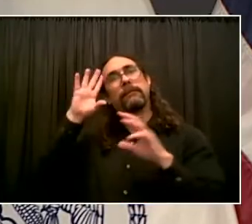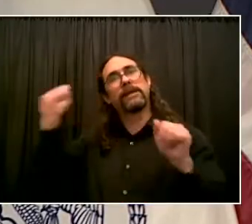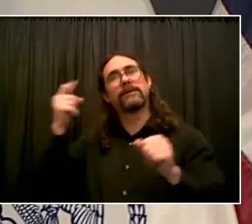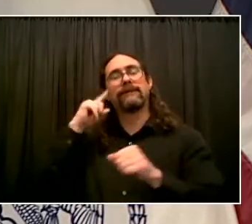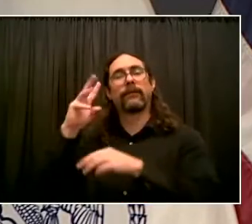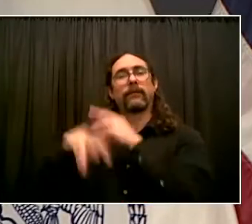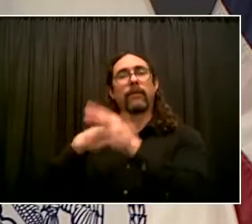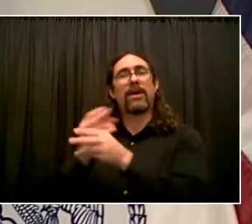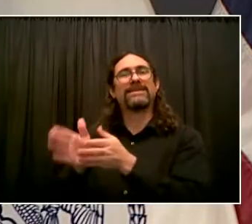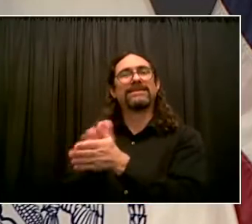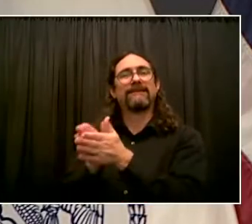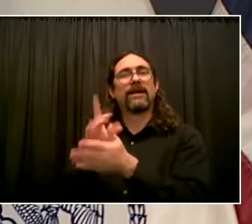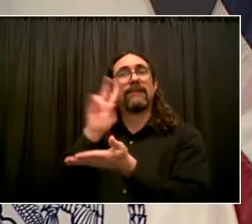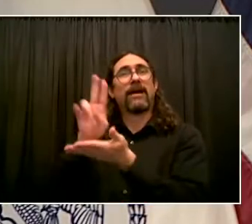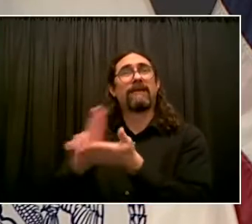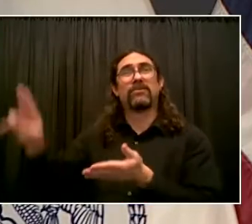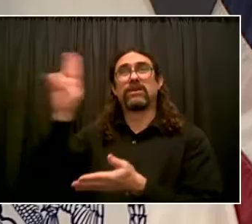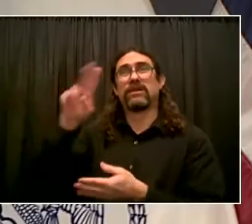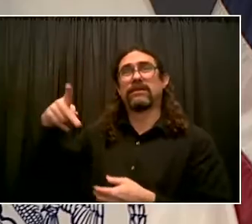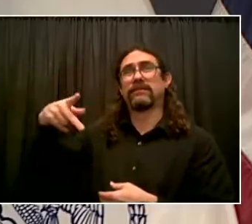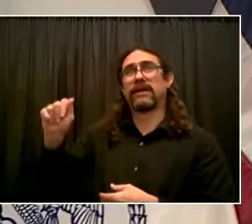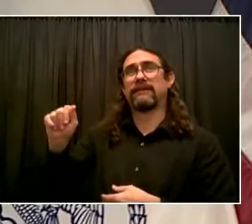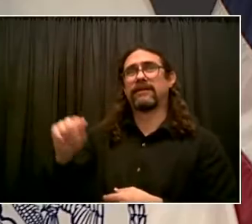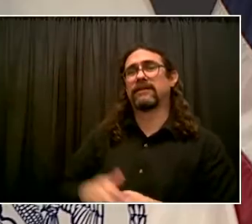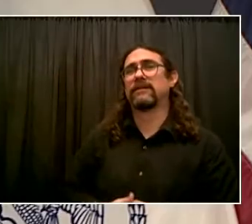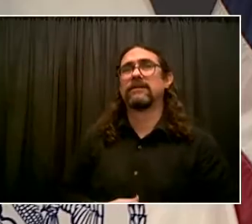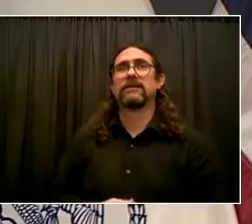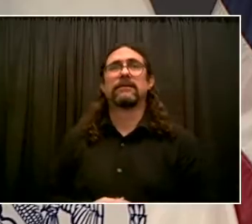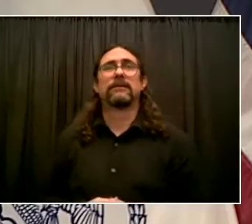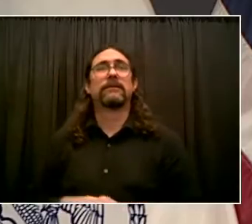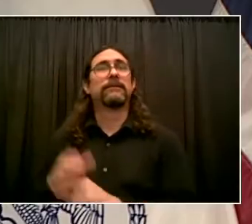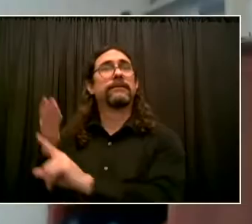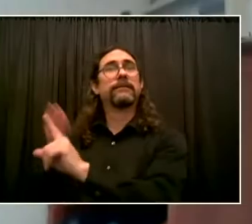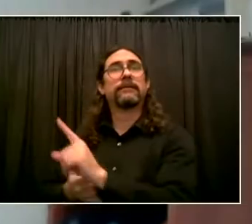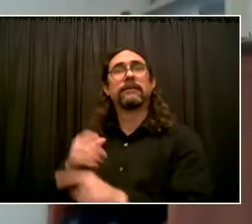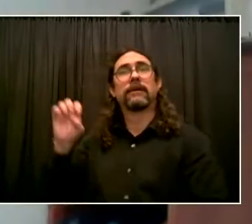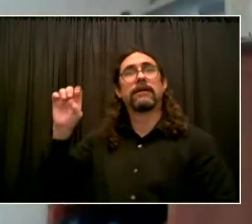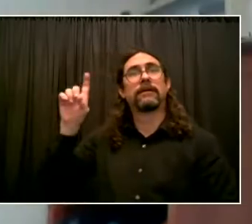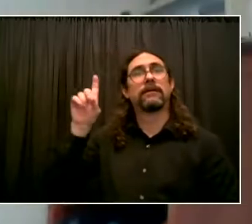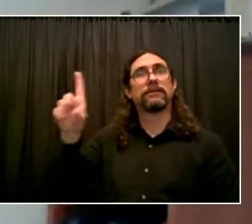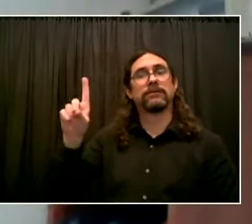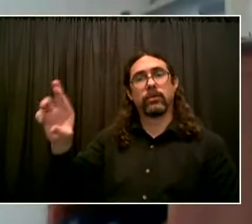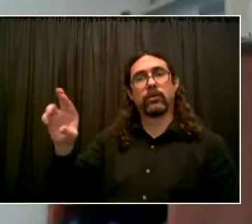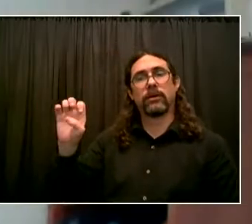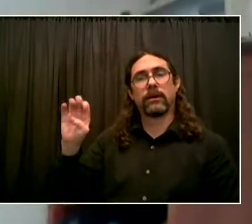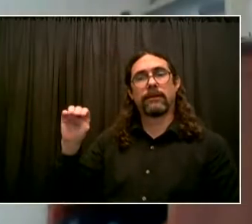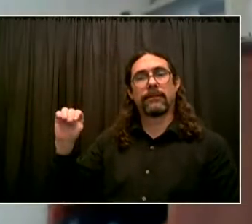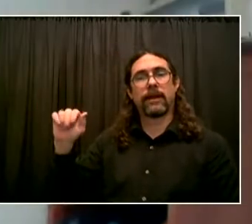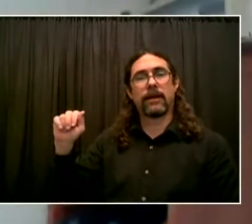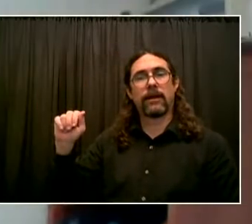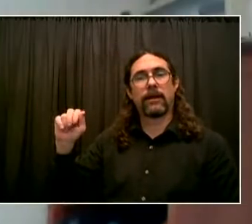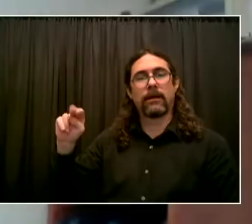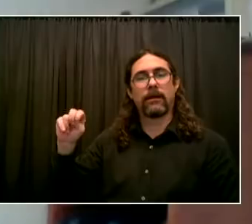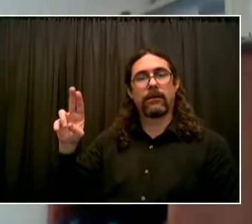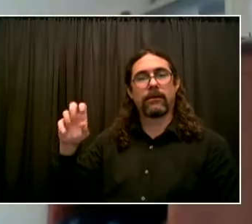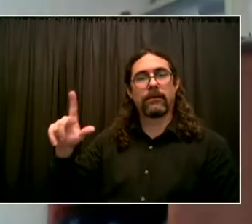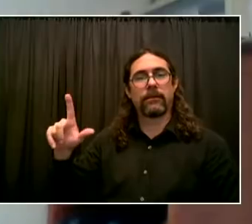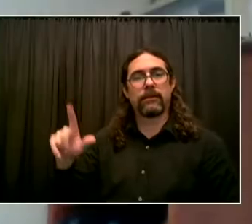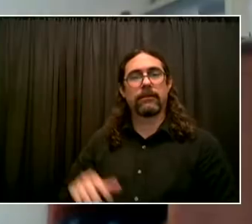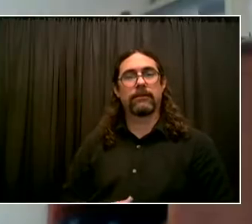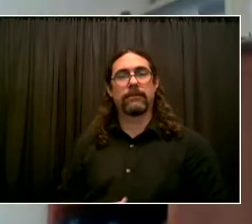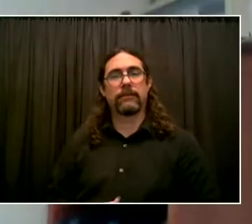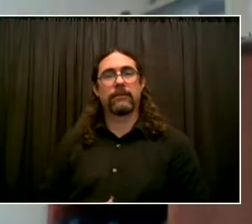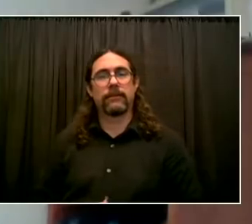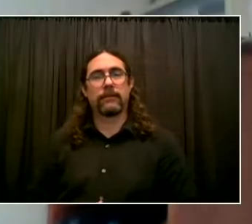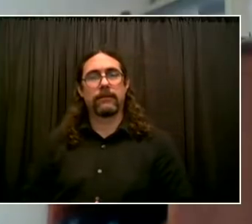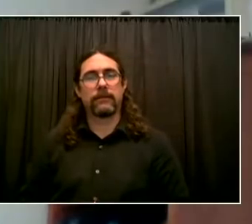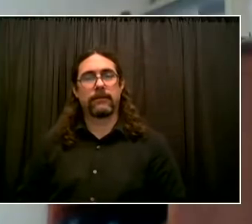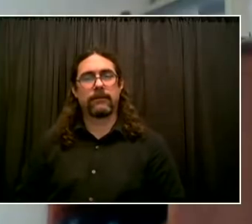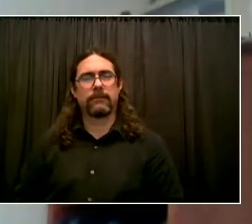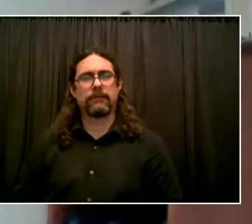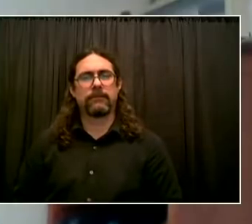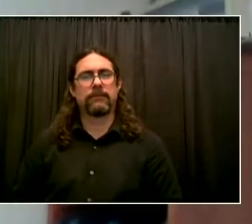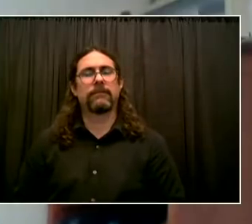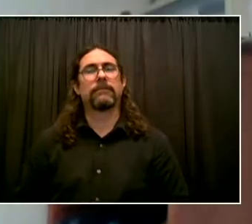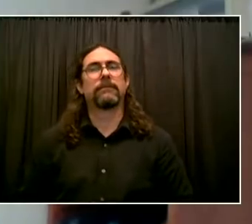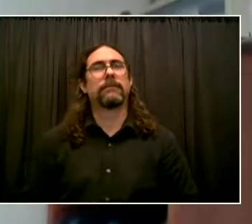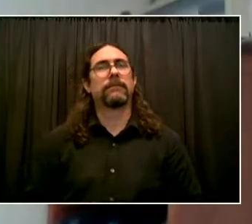DR. ZEKE EMANUEL.